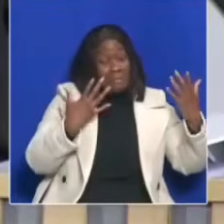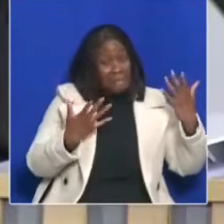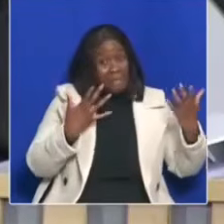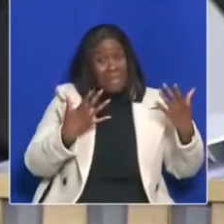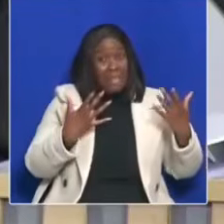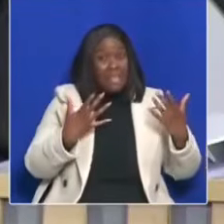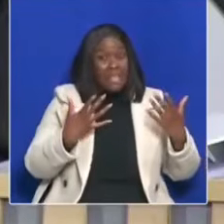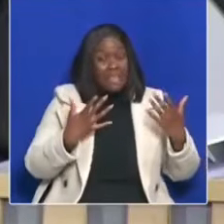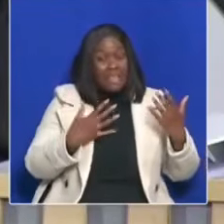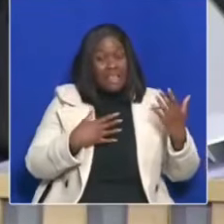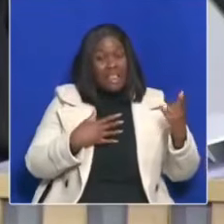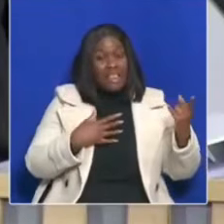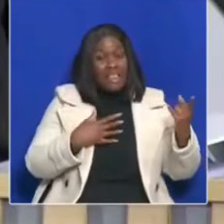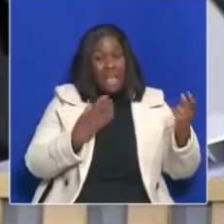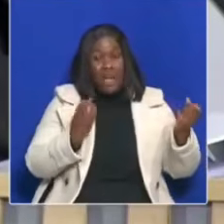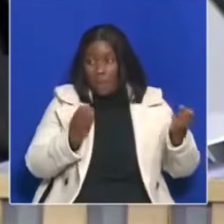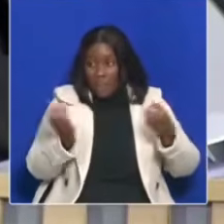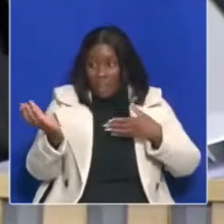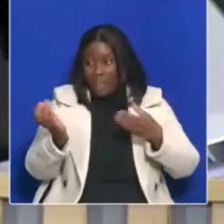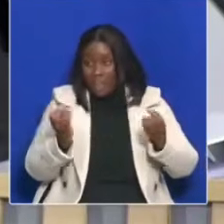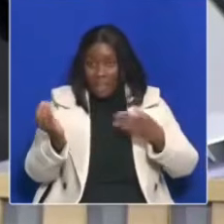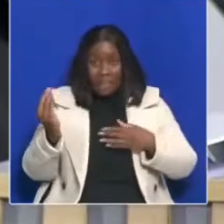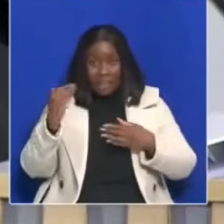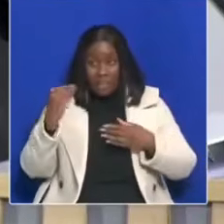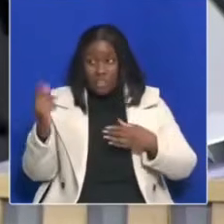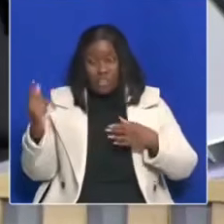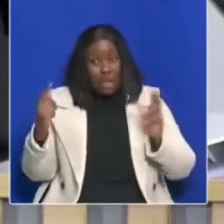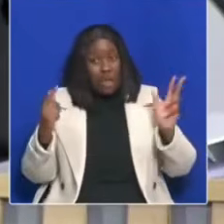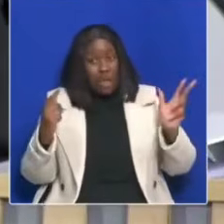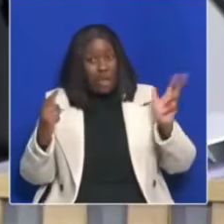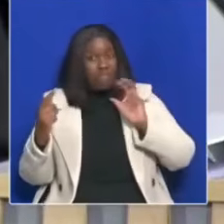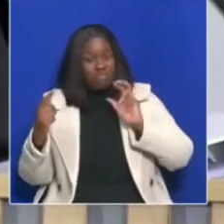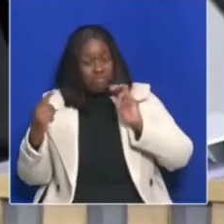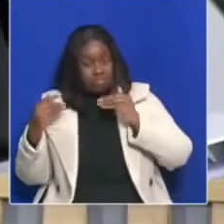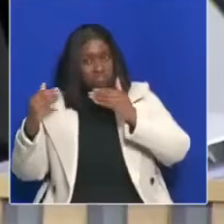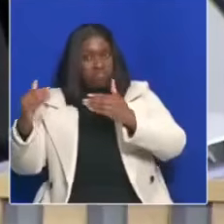and they act on the information without conducting a proper investigation.